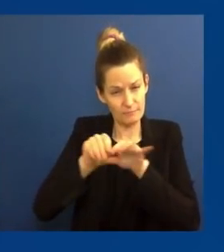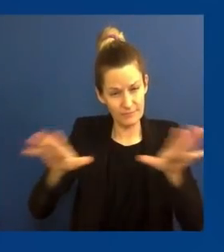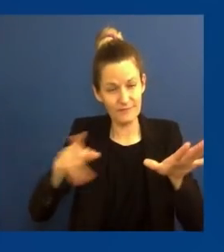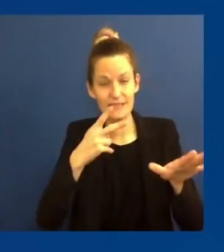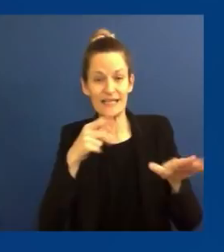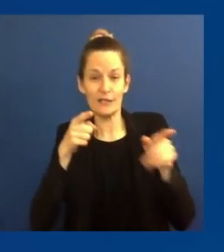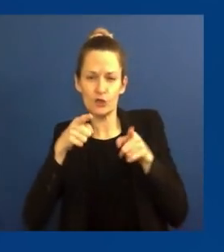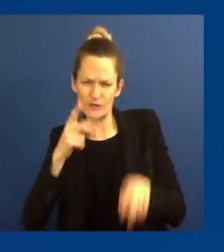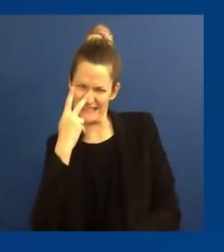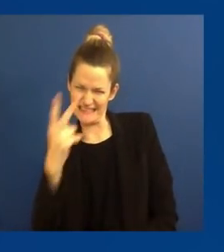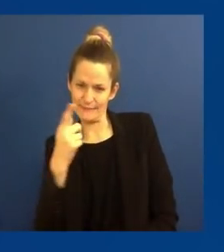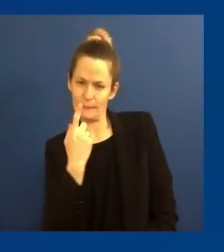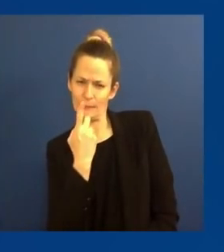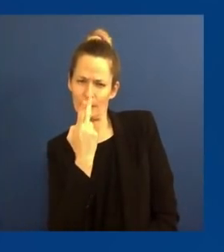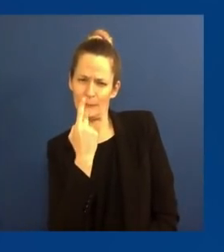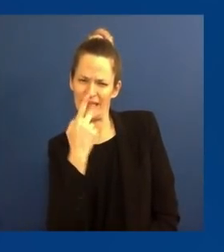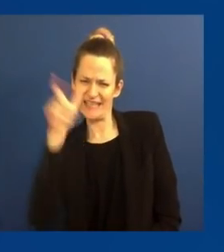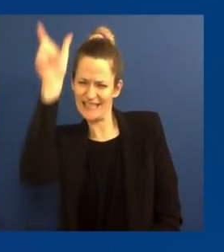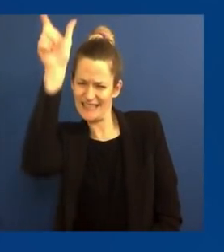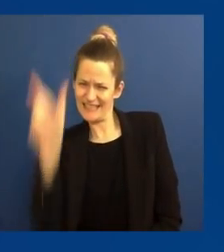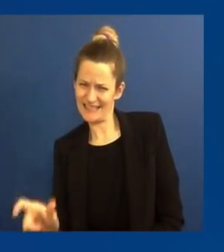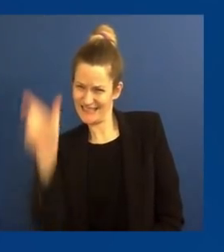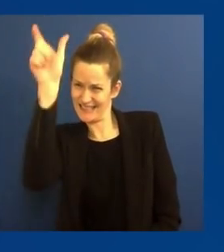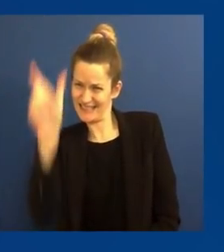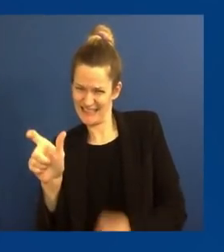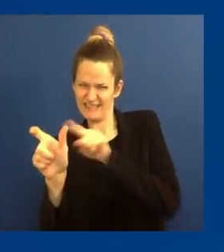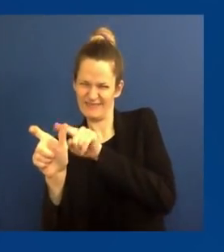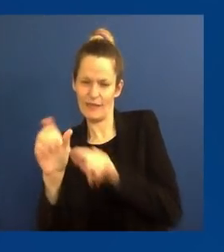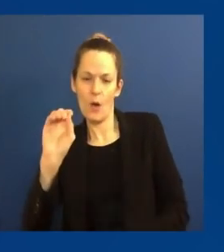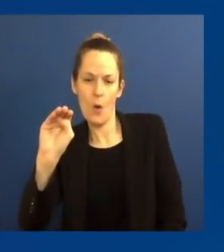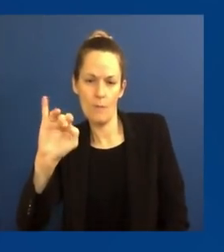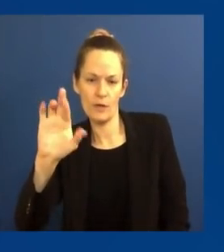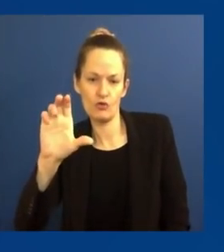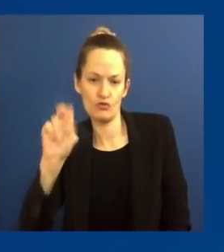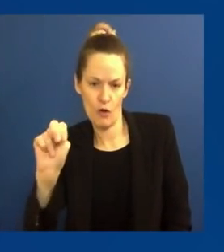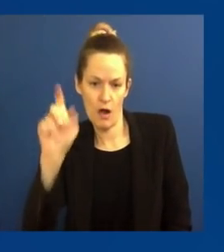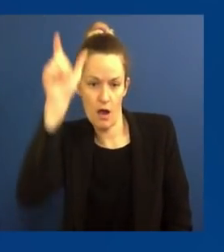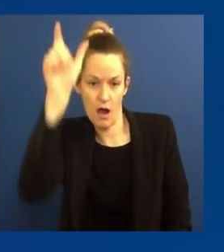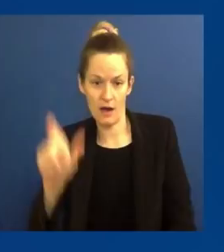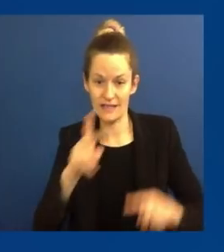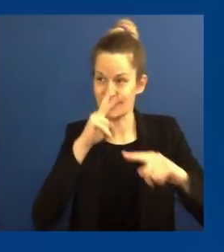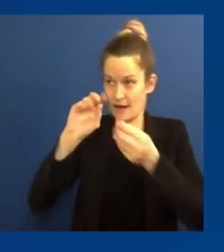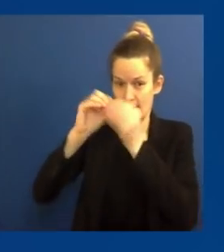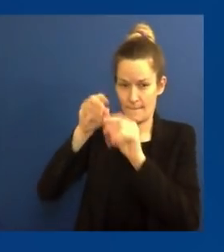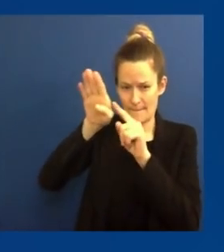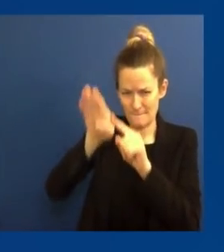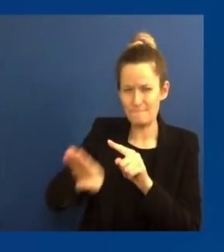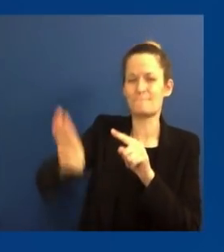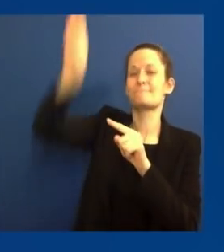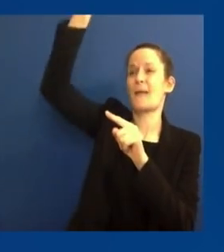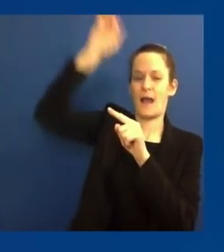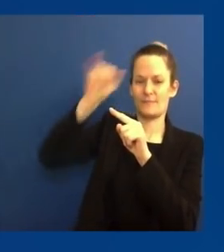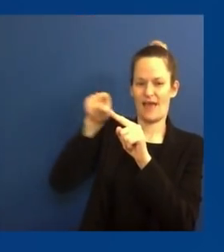those who are unvaccinated, represented by the black line on the top graph. Case rates are lower for those